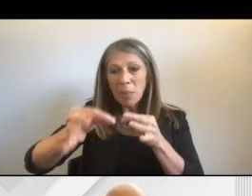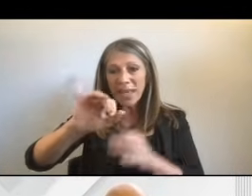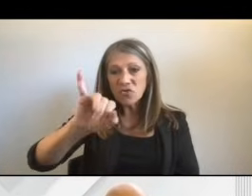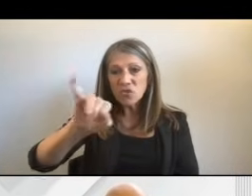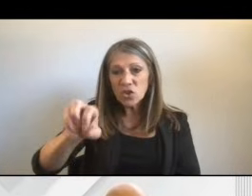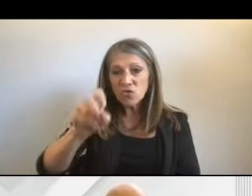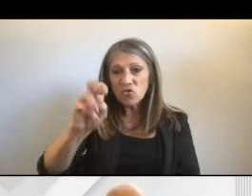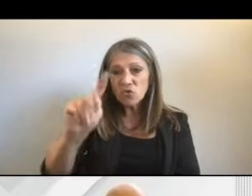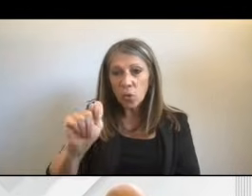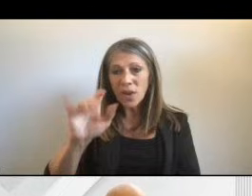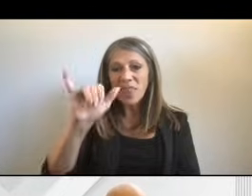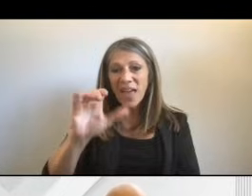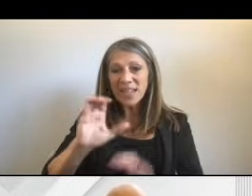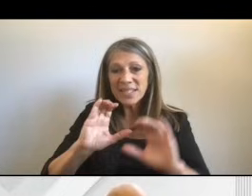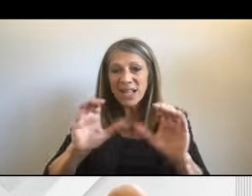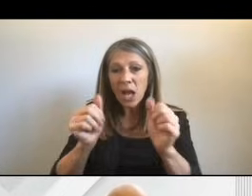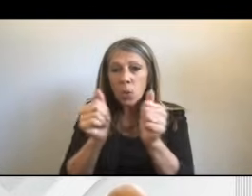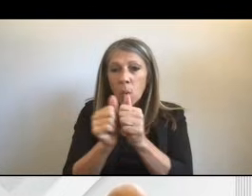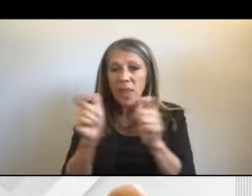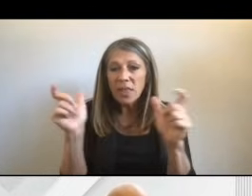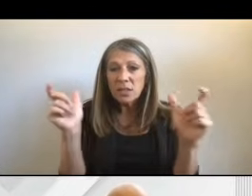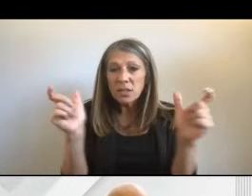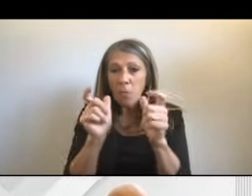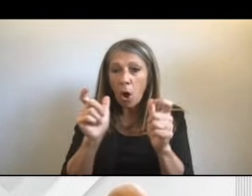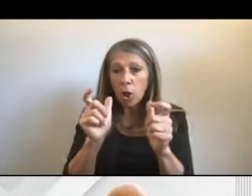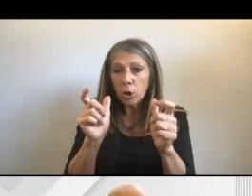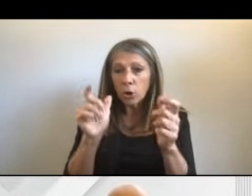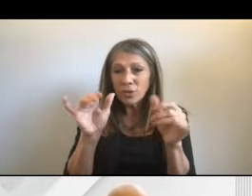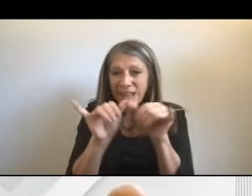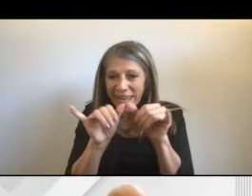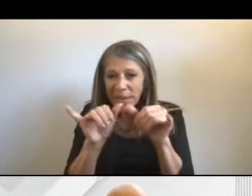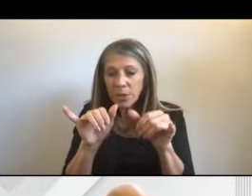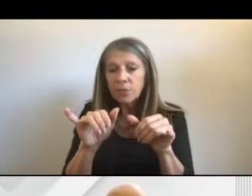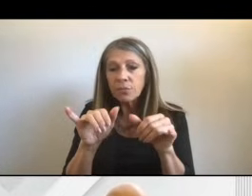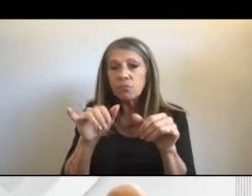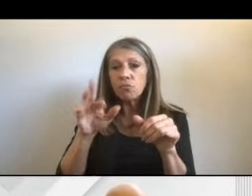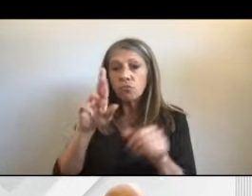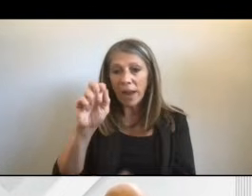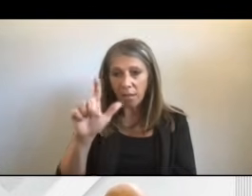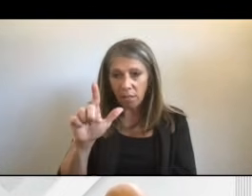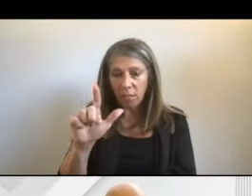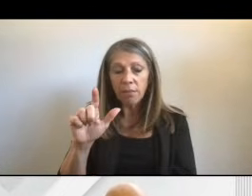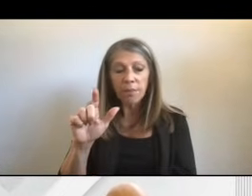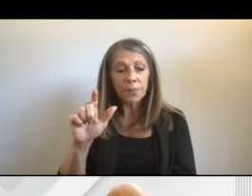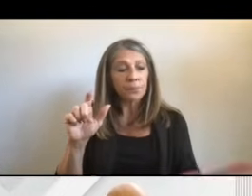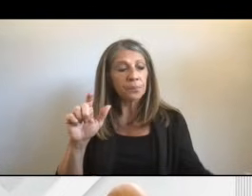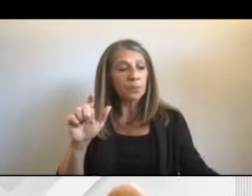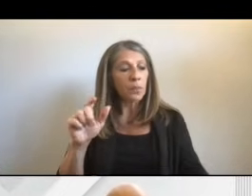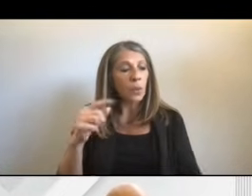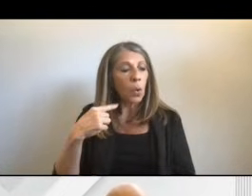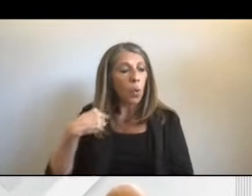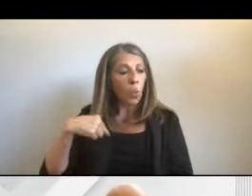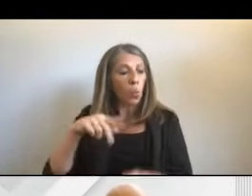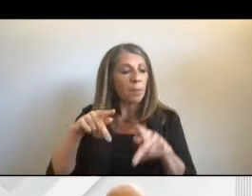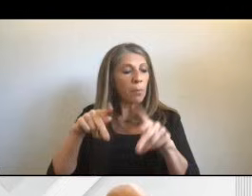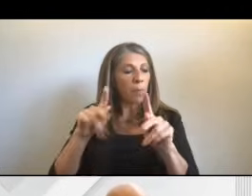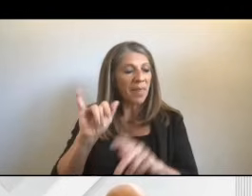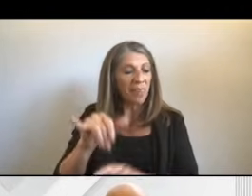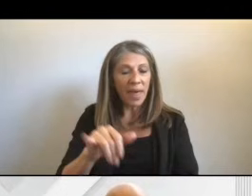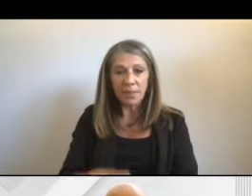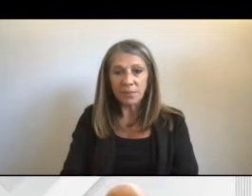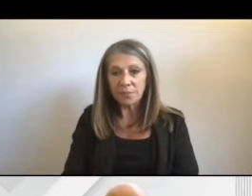usually done with a smaller diameter rail. So we do permit that for long expansions.